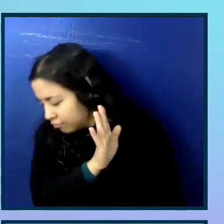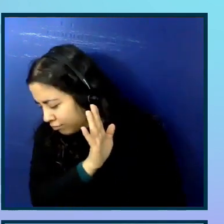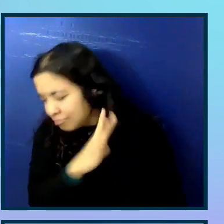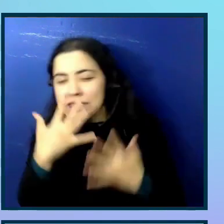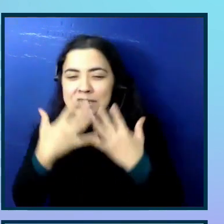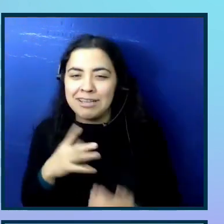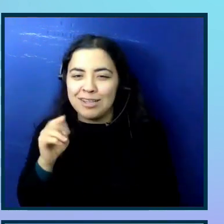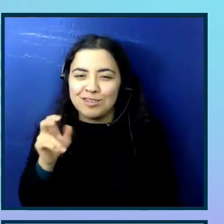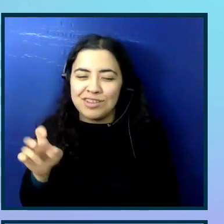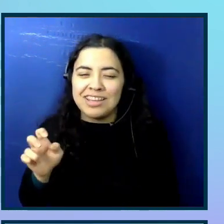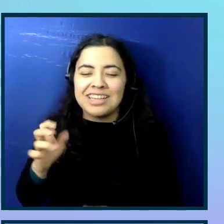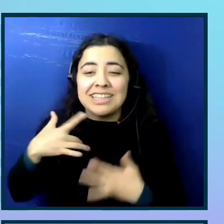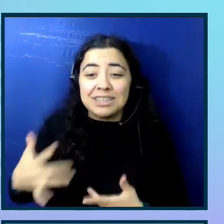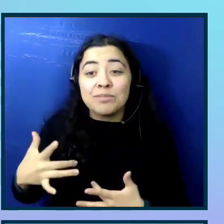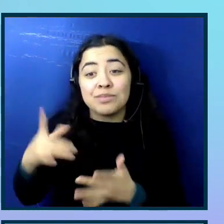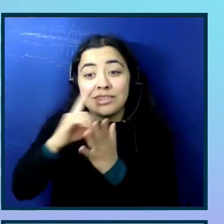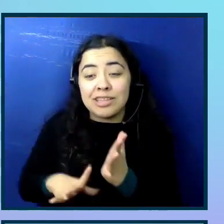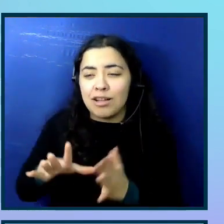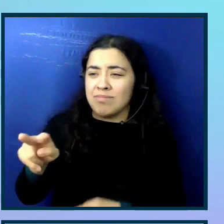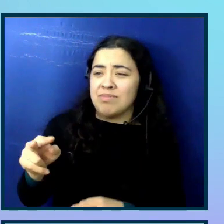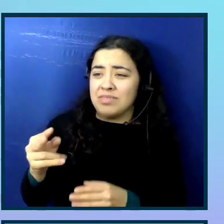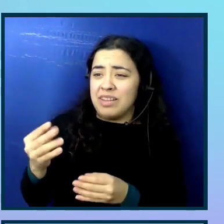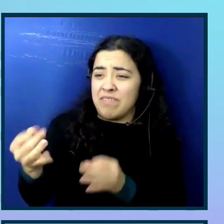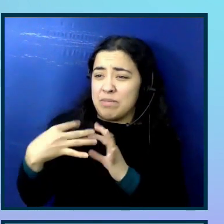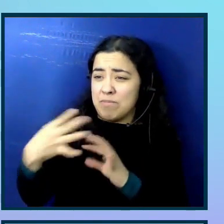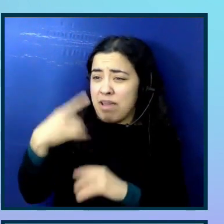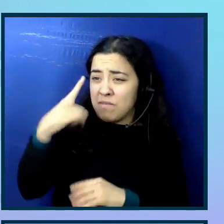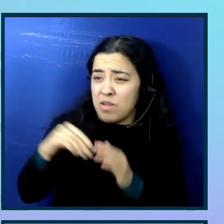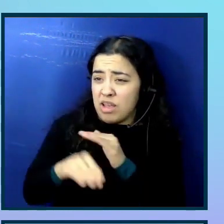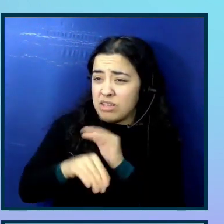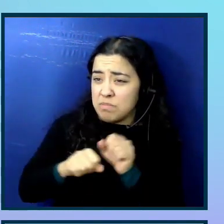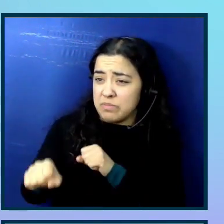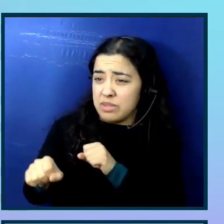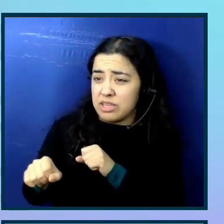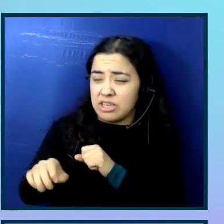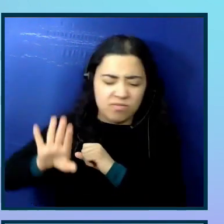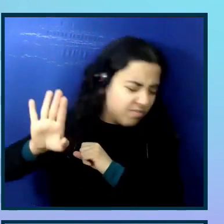accessibility feedback they're in their minds are already done with the work. And they're told that something's wrong with it,